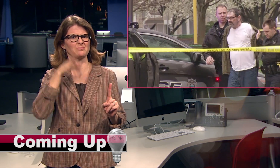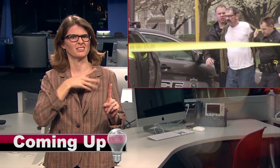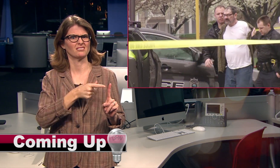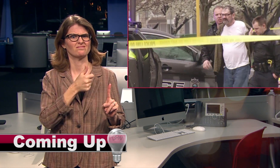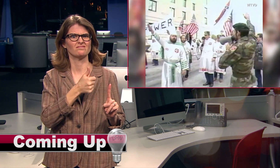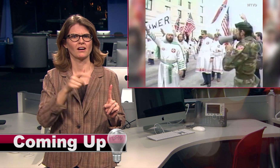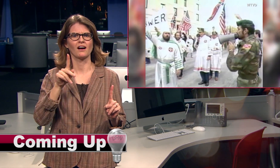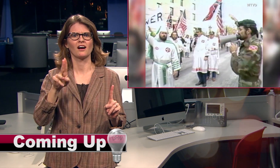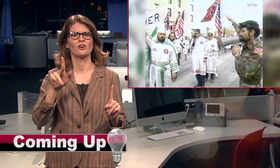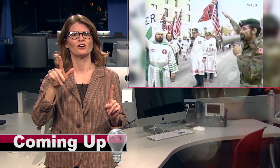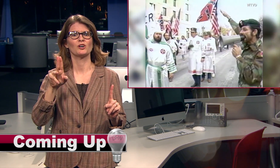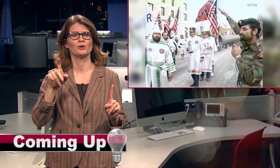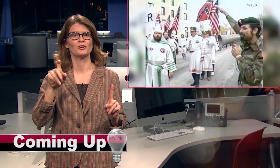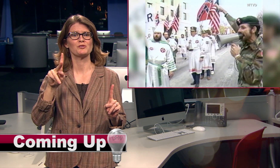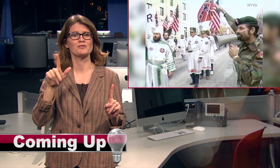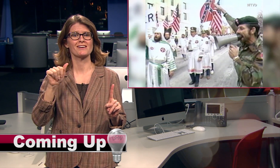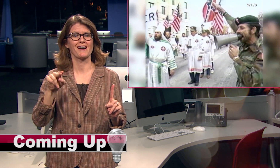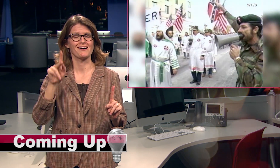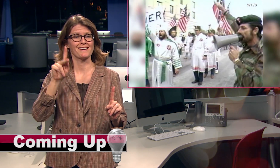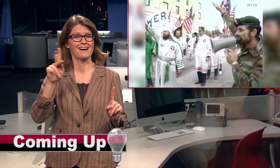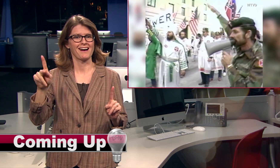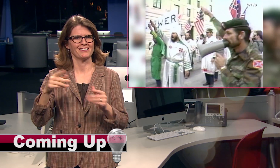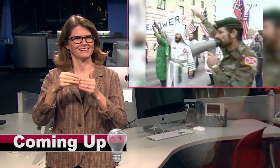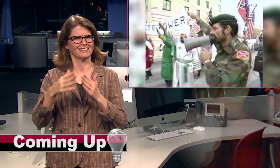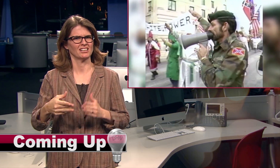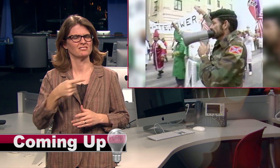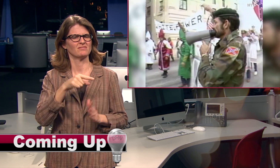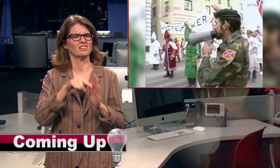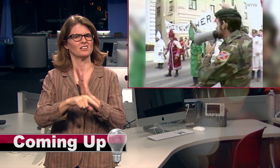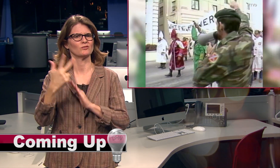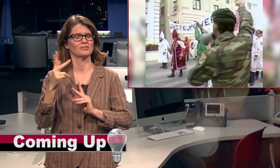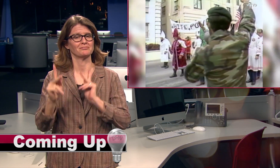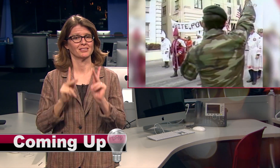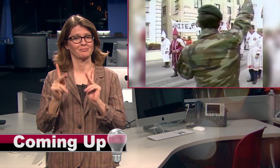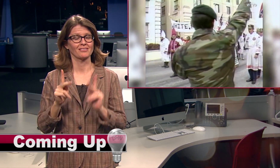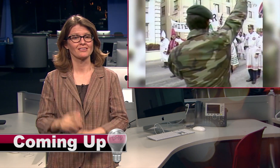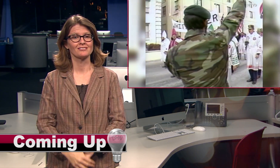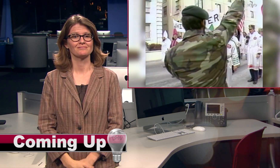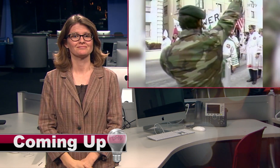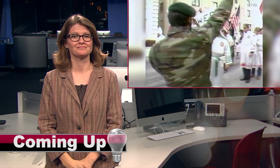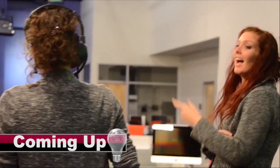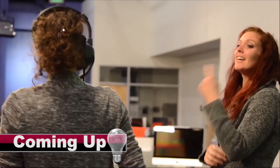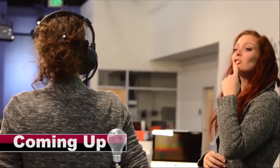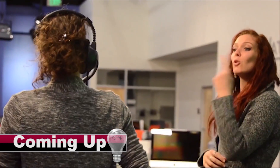SUSPECT MAY BE A FORMER KU KLUX KLAN LEADER.